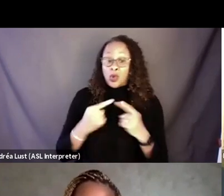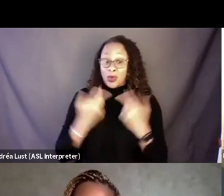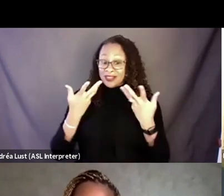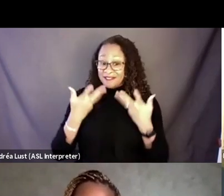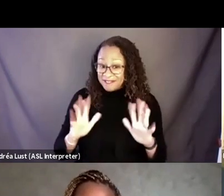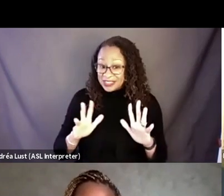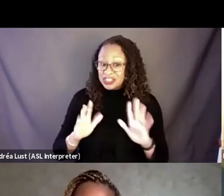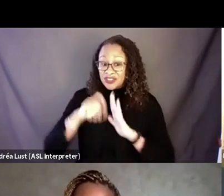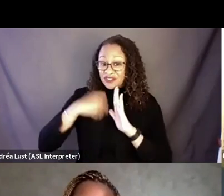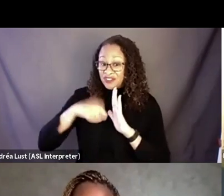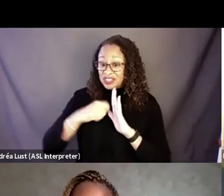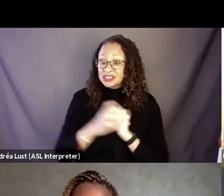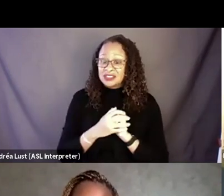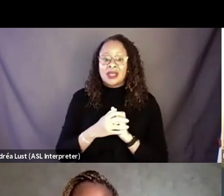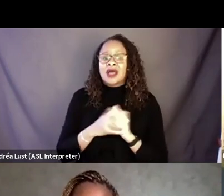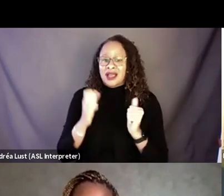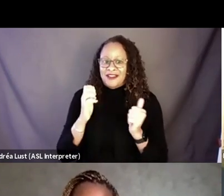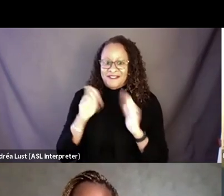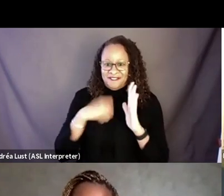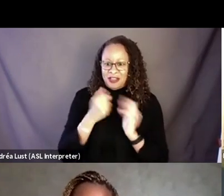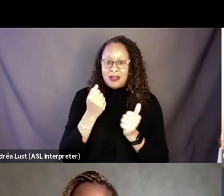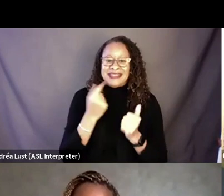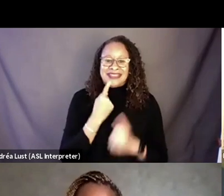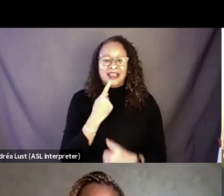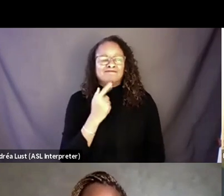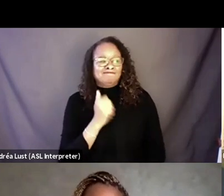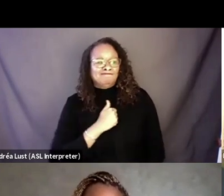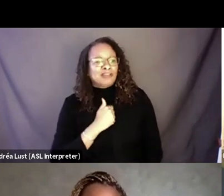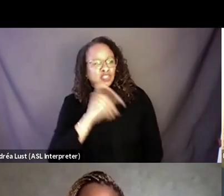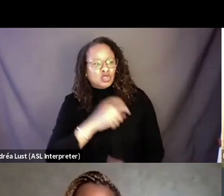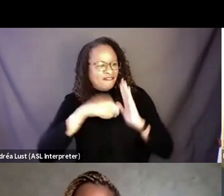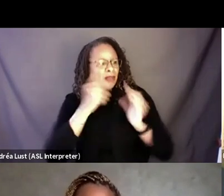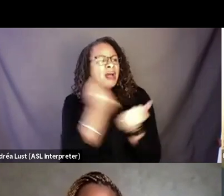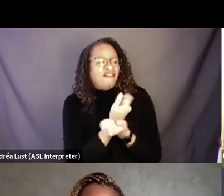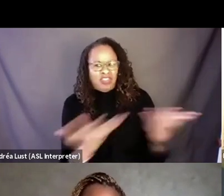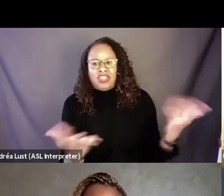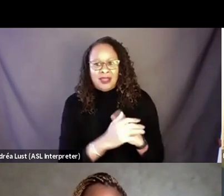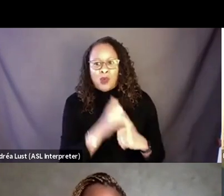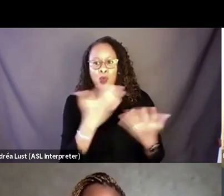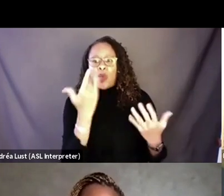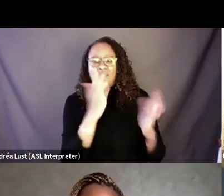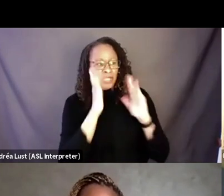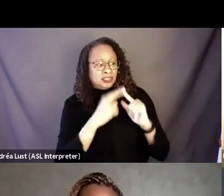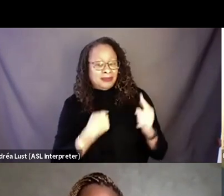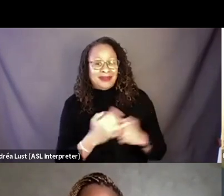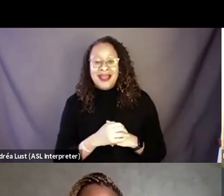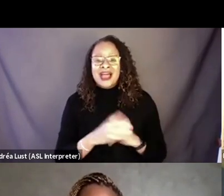You should have filled everything because I saw my life in another way